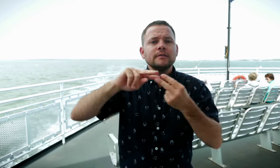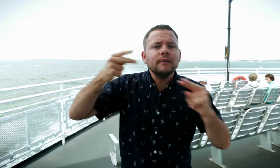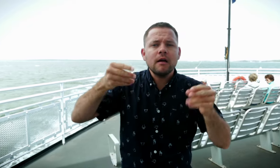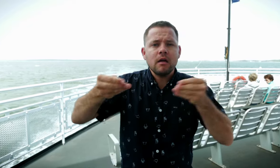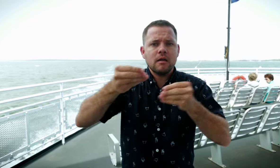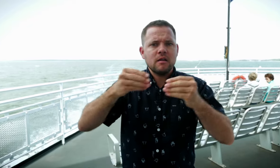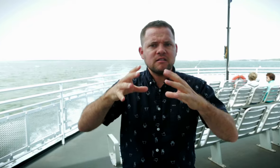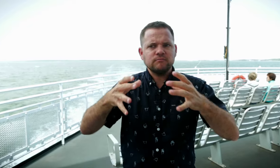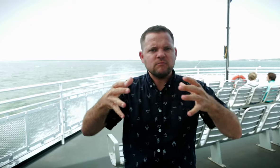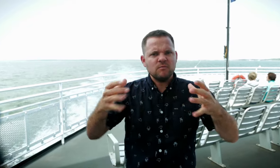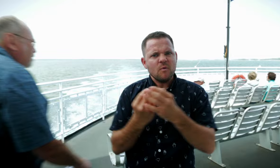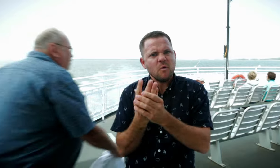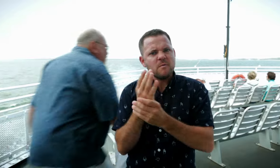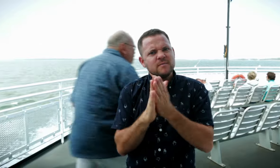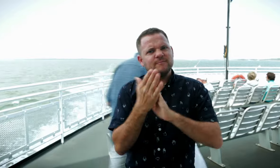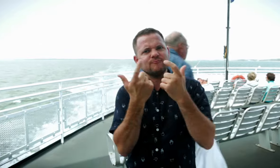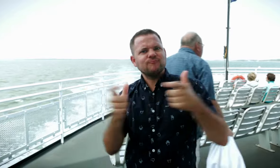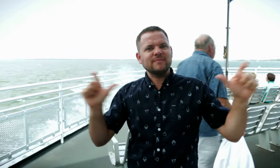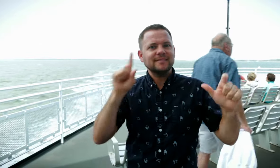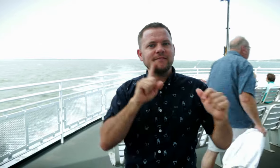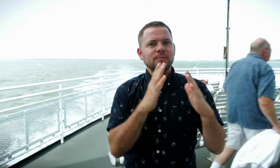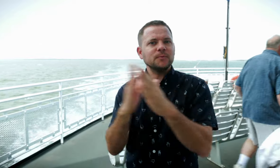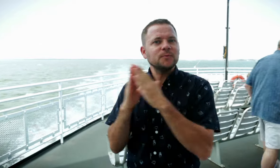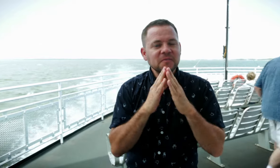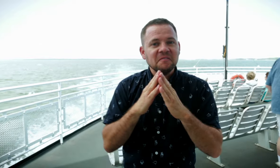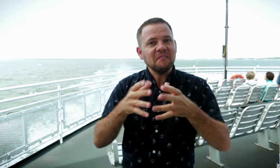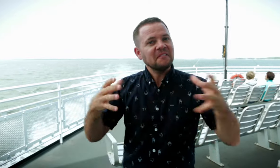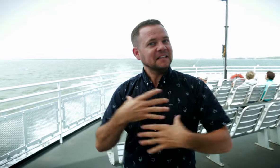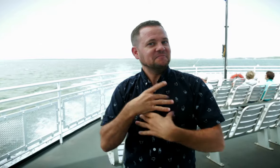And gradually, the deaf population grew into a sizable community.